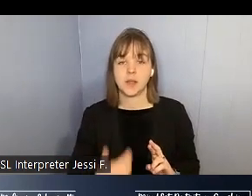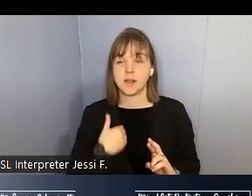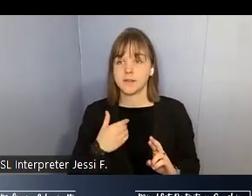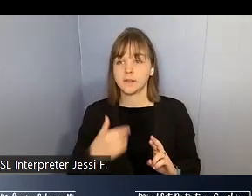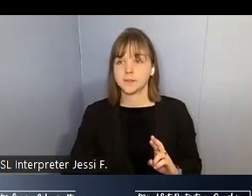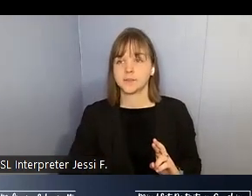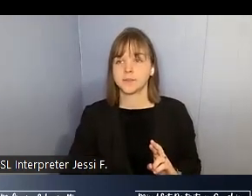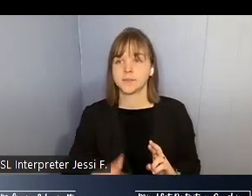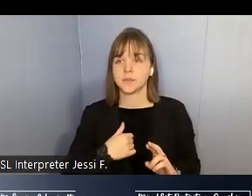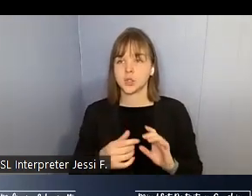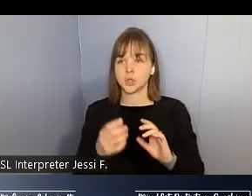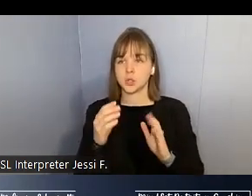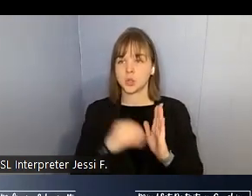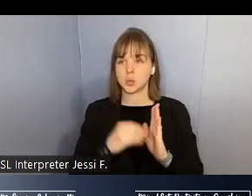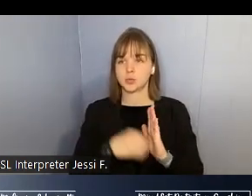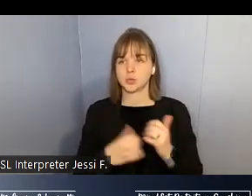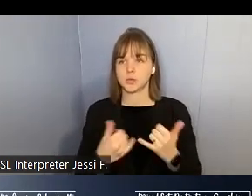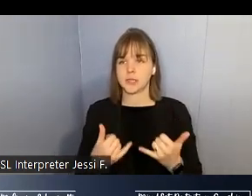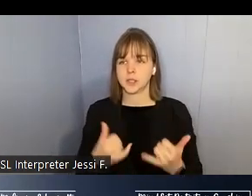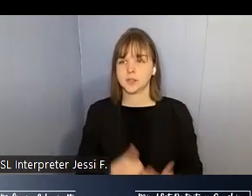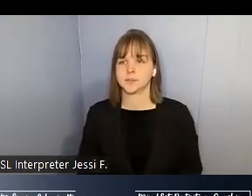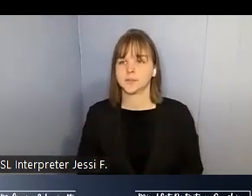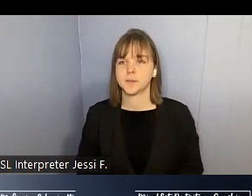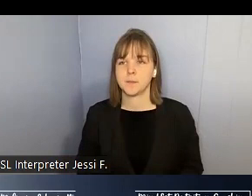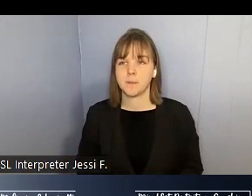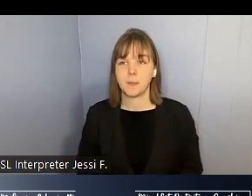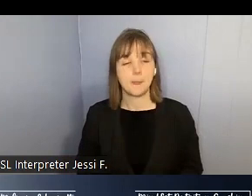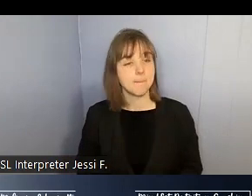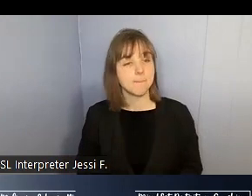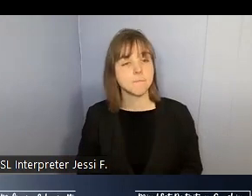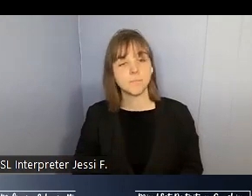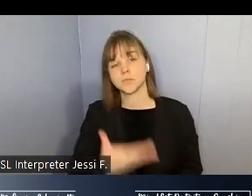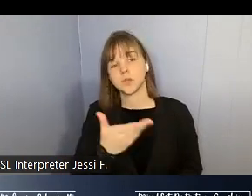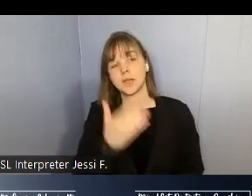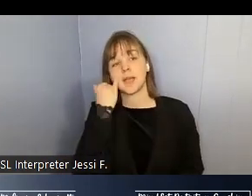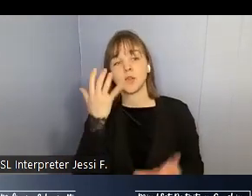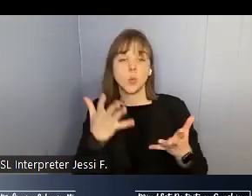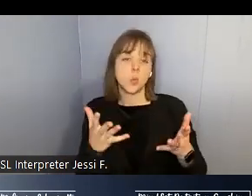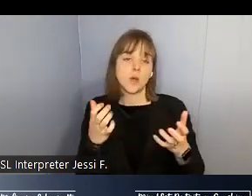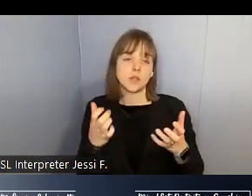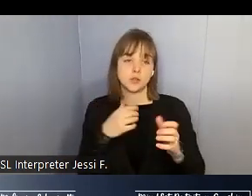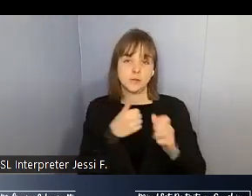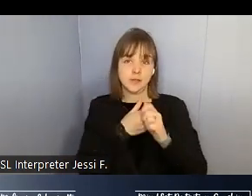to make sure that we are staying on track. And today we're really going to be talking